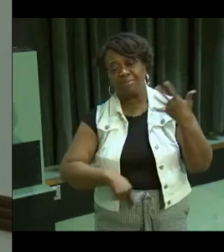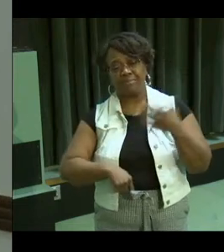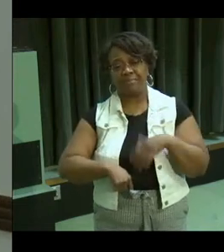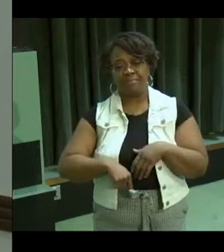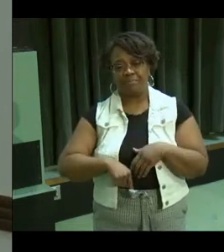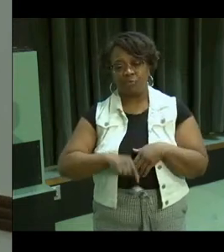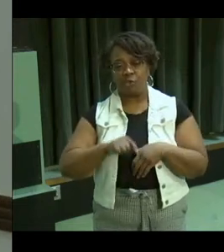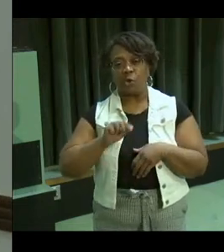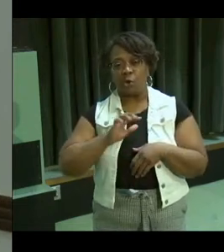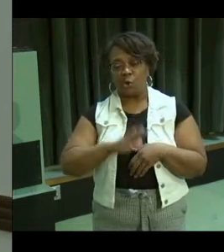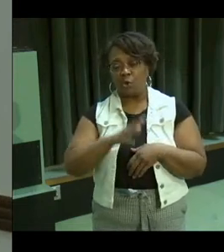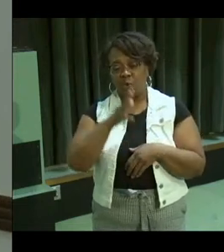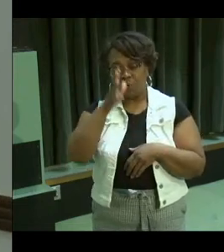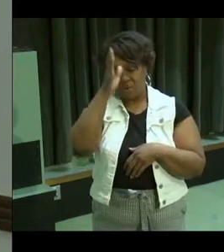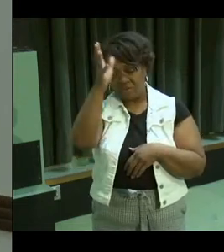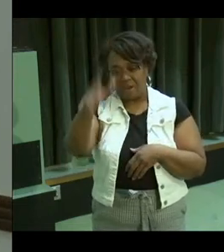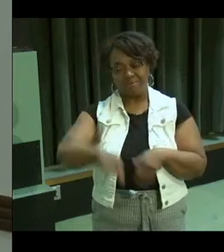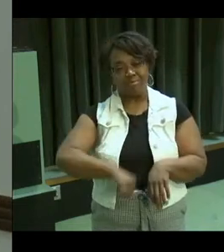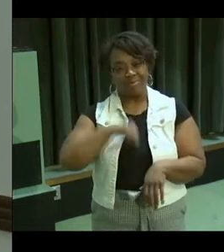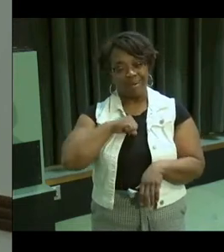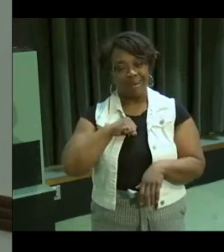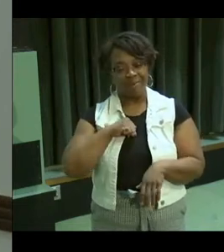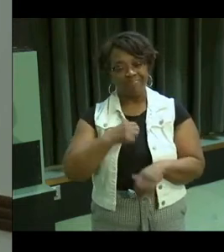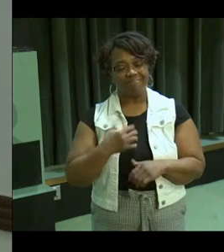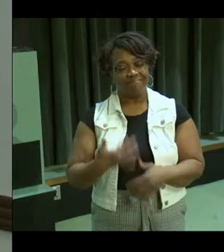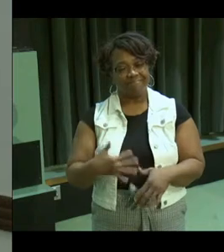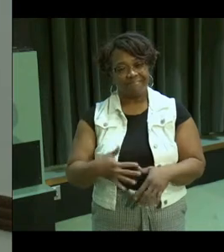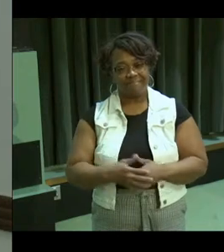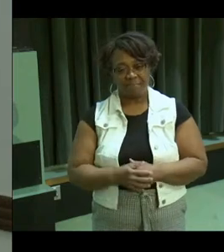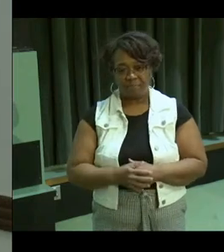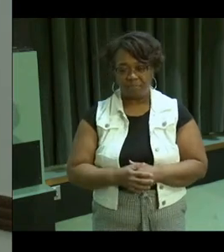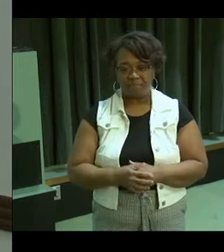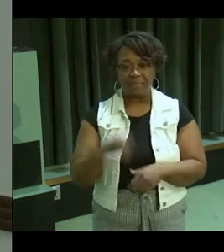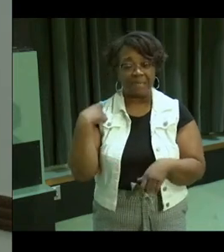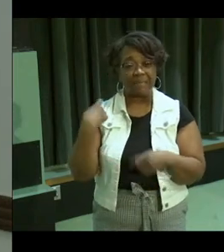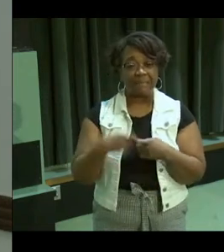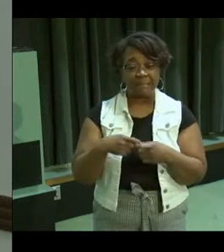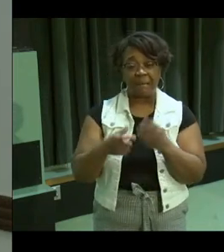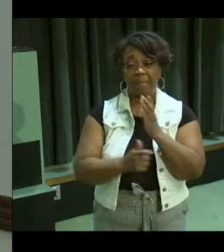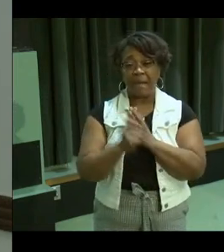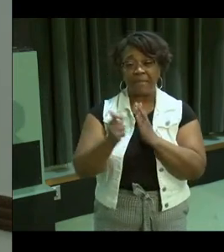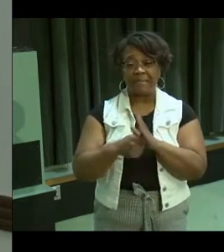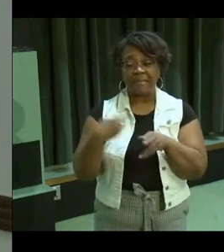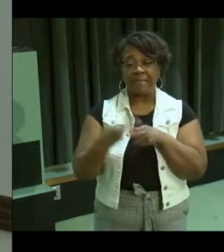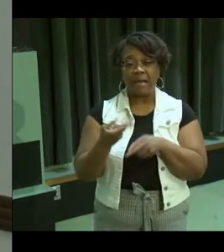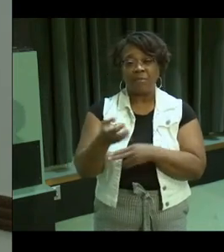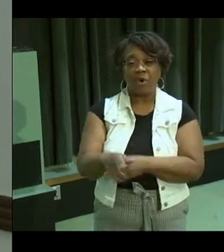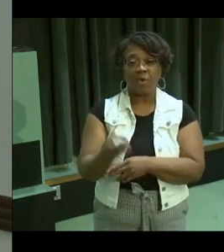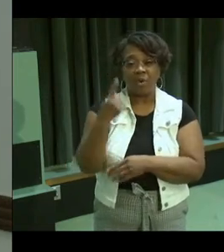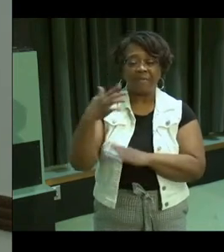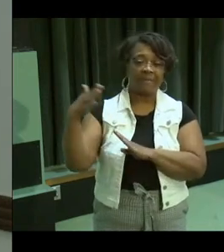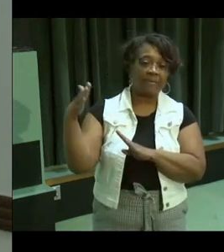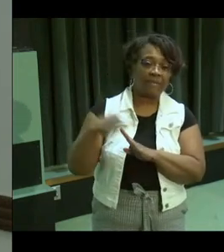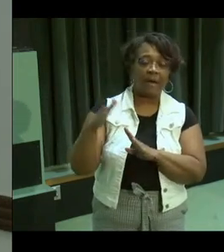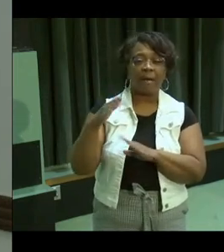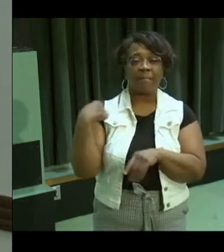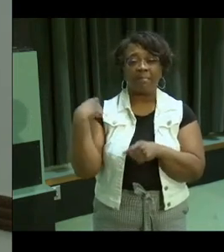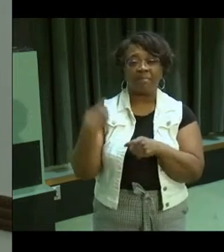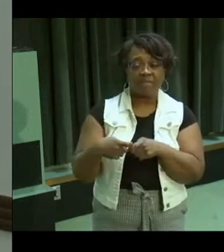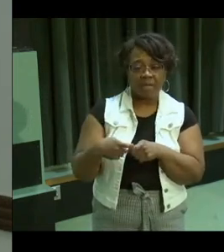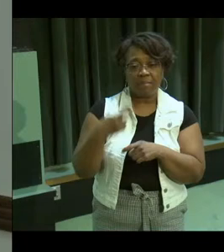be so proud. Latina magazine